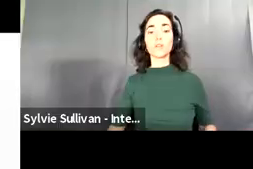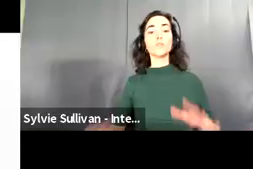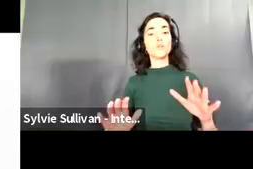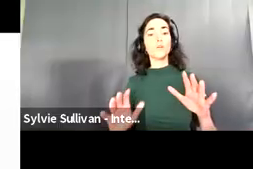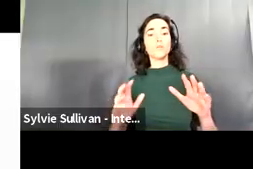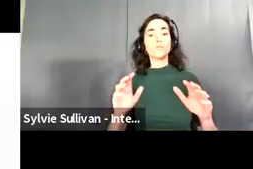the bridge center for hope.